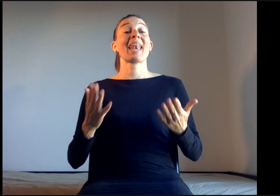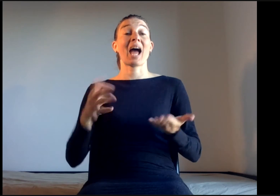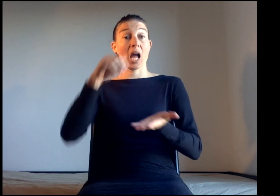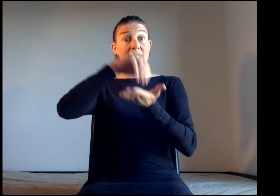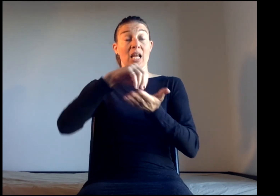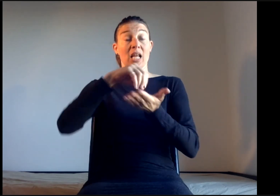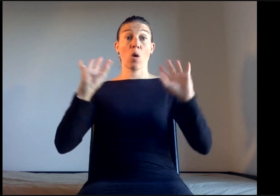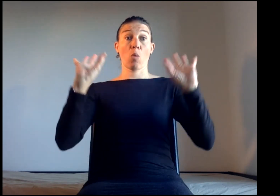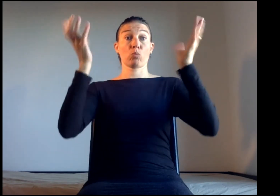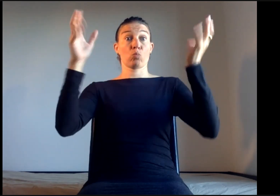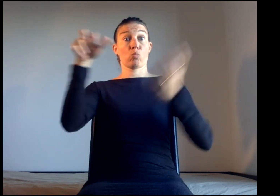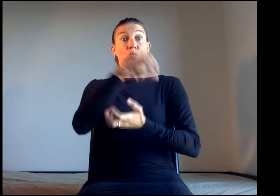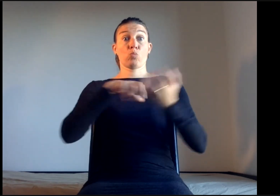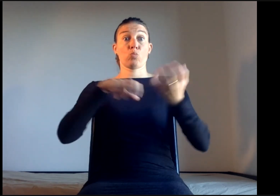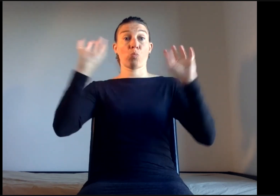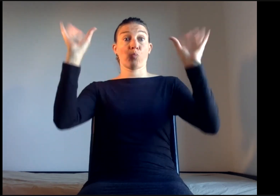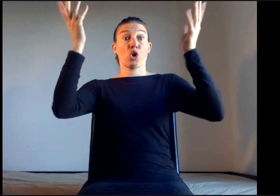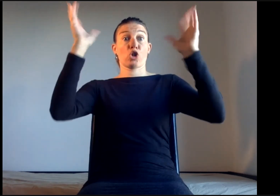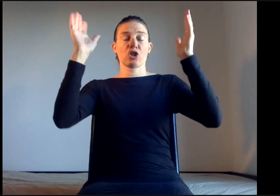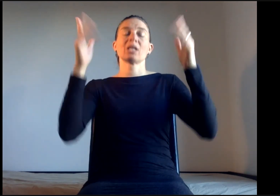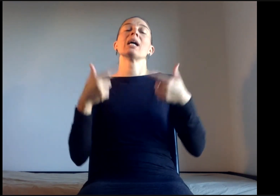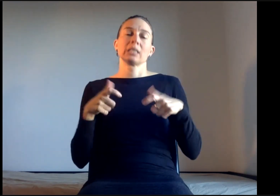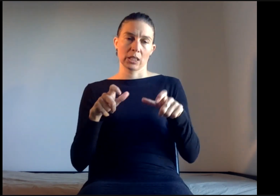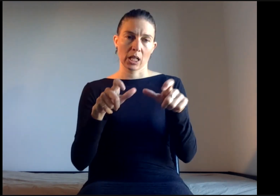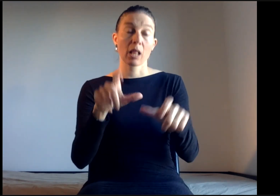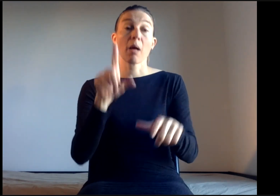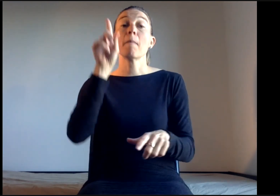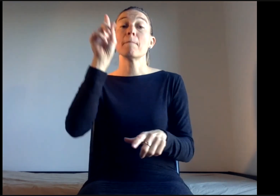it takes part in video conferences and submits its own proposal.